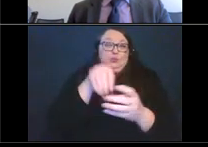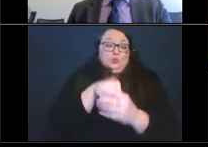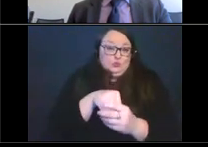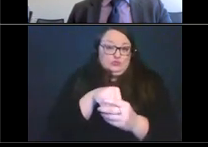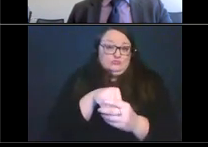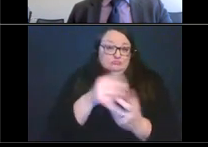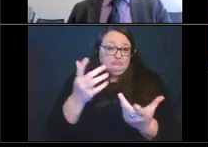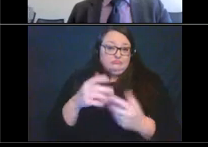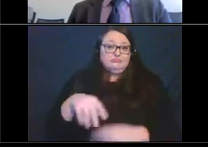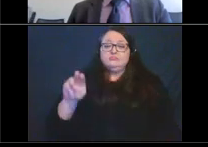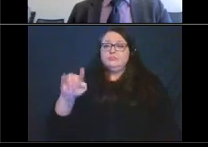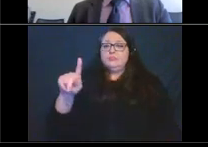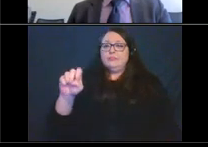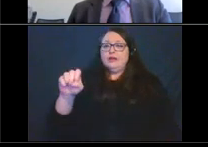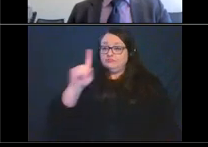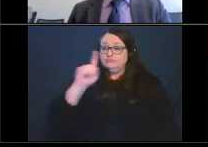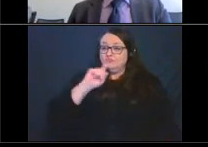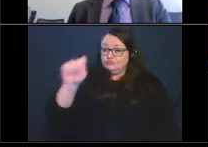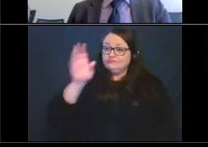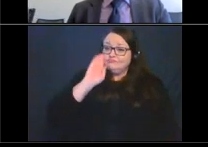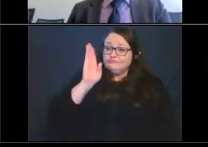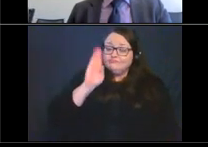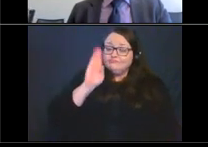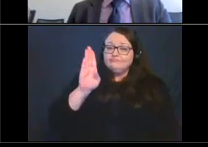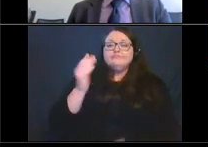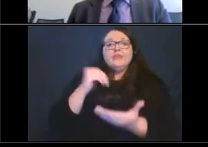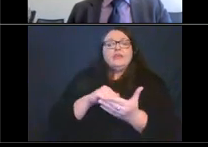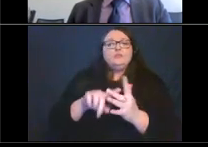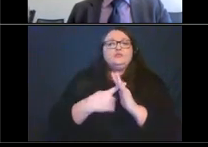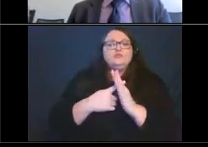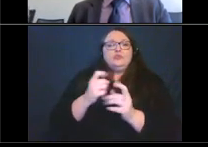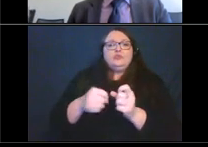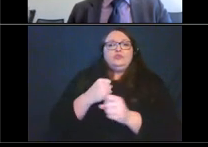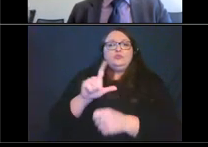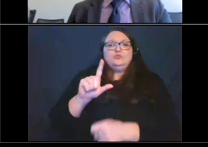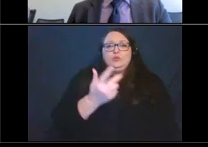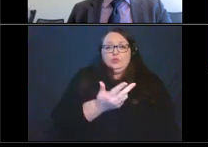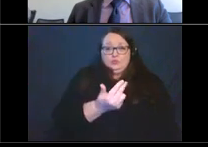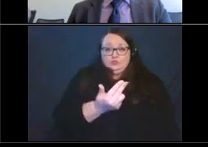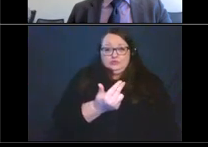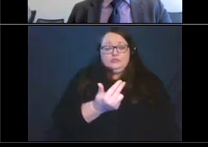Sure Gail, thanks. Yeah, so again, when we started in 2013, we were looking at approaches to move